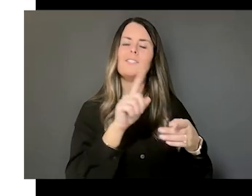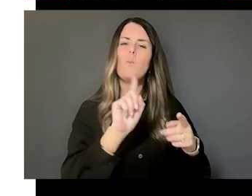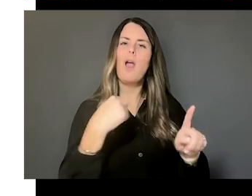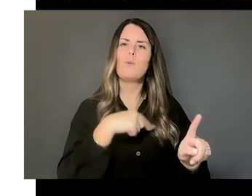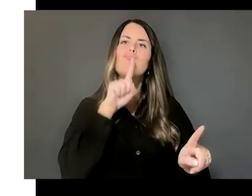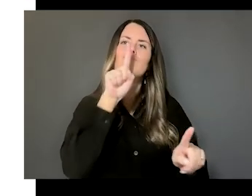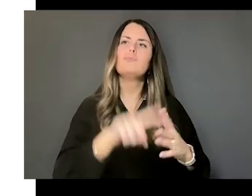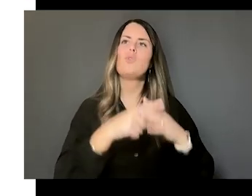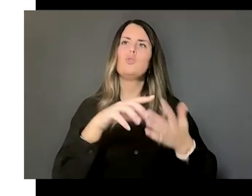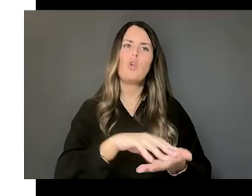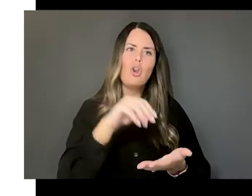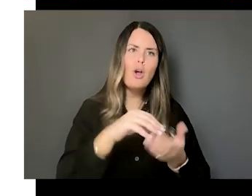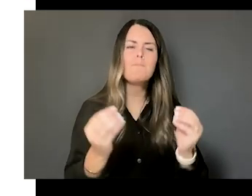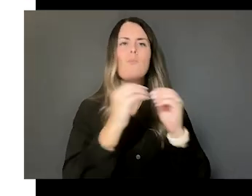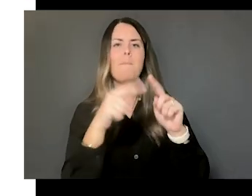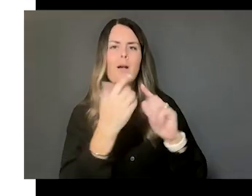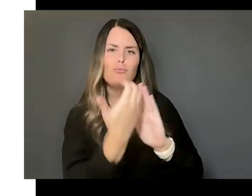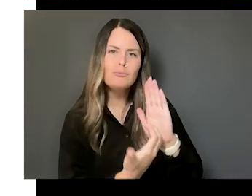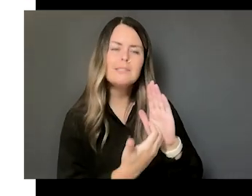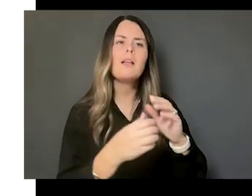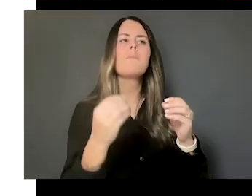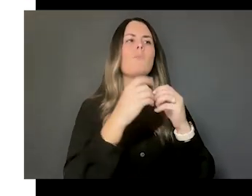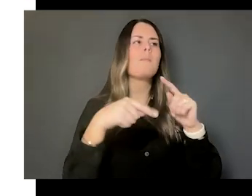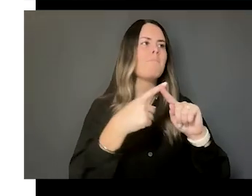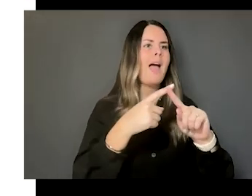to learn more and more about the curriculum and more and more about implementation.